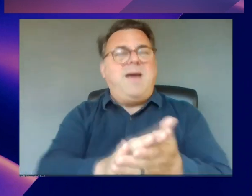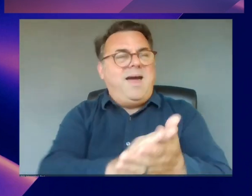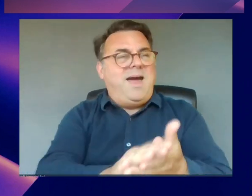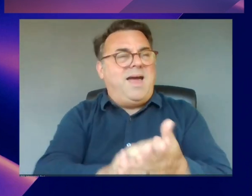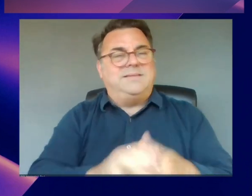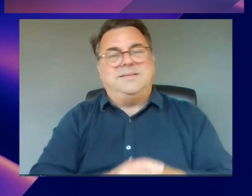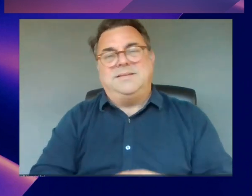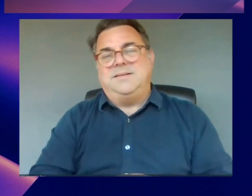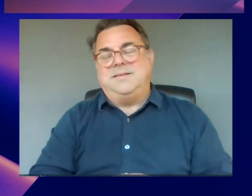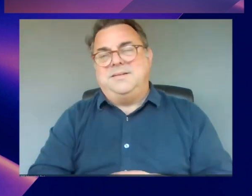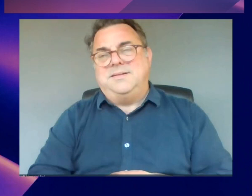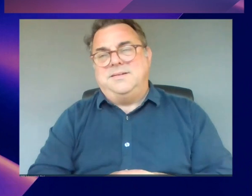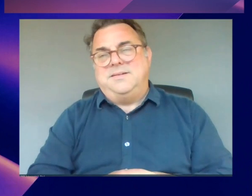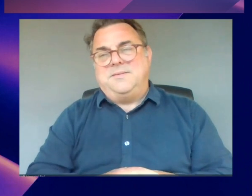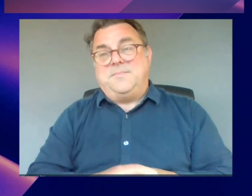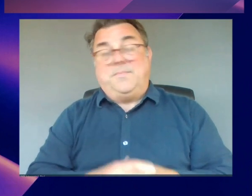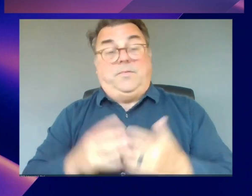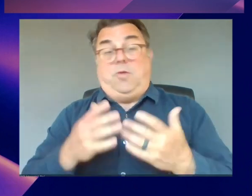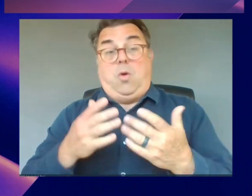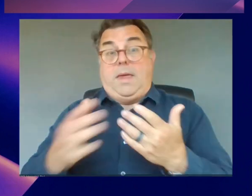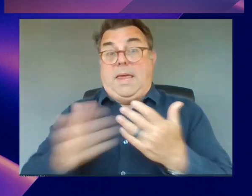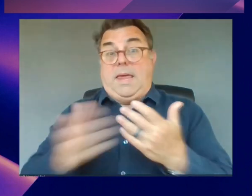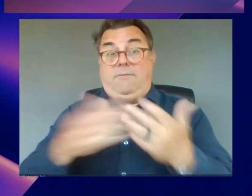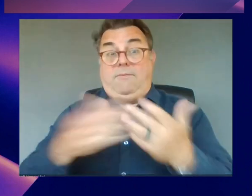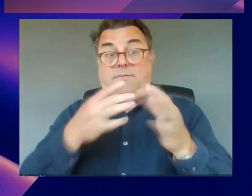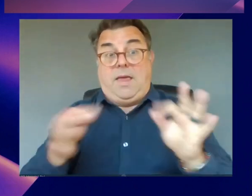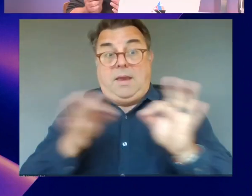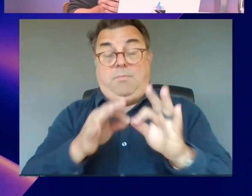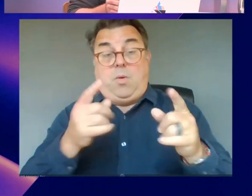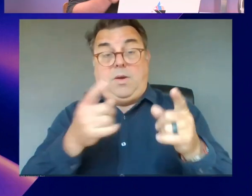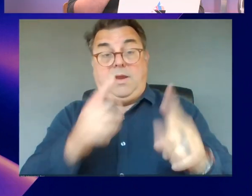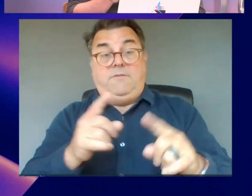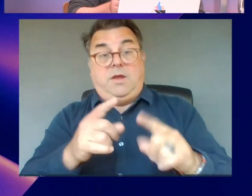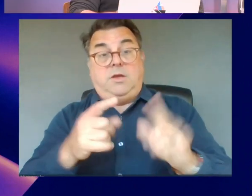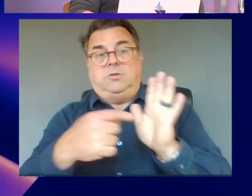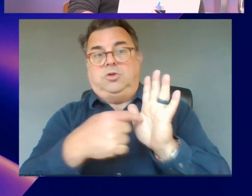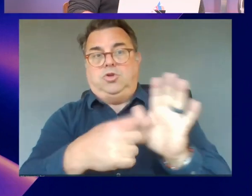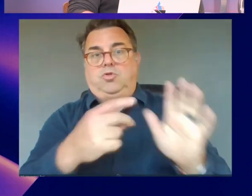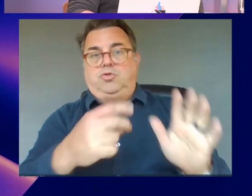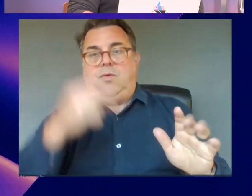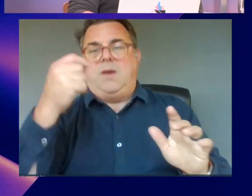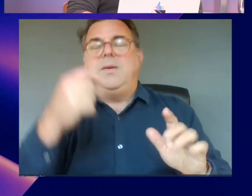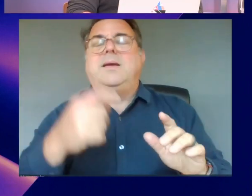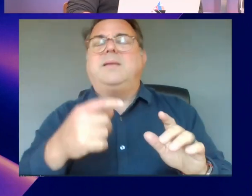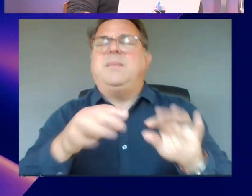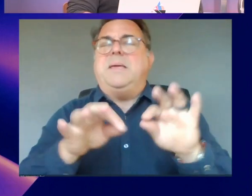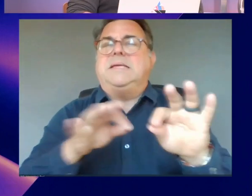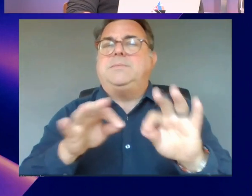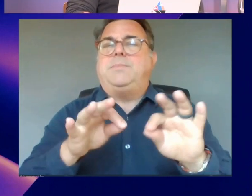So even if that relevant event kind of points out quickly what's going on, let's kind of go through and see what log anomalies tell you.